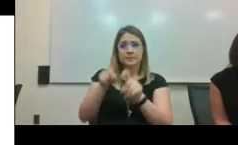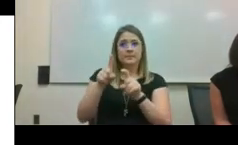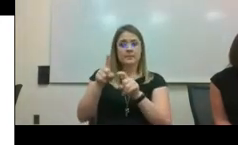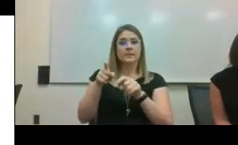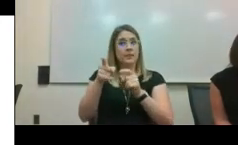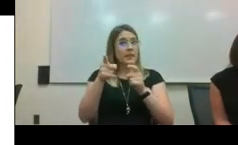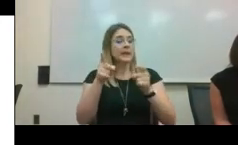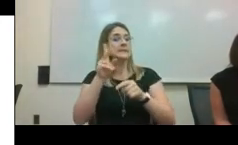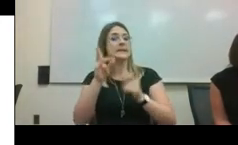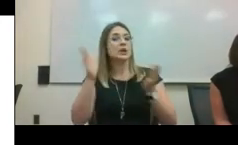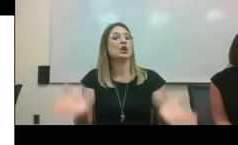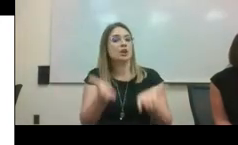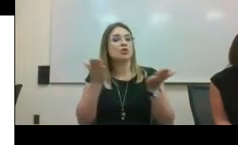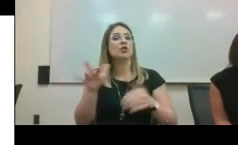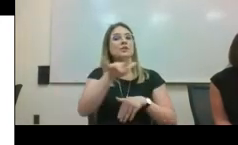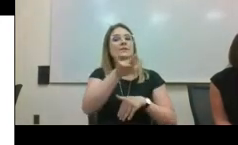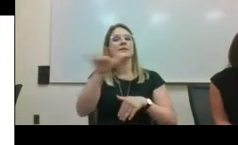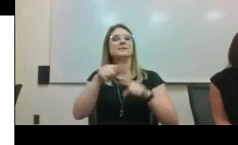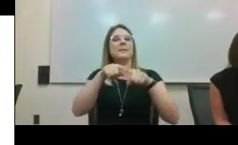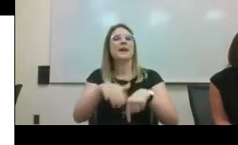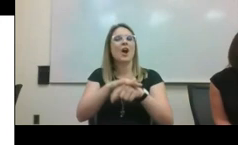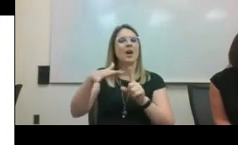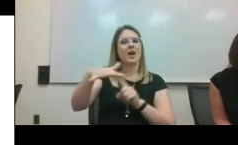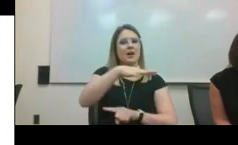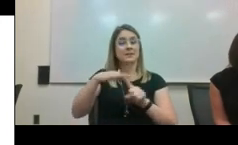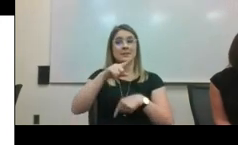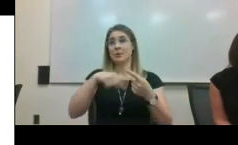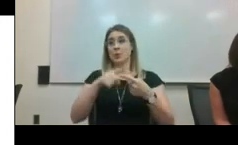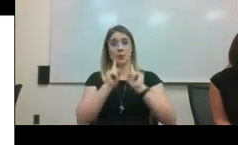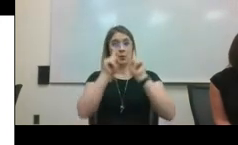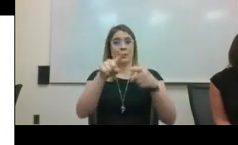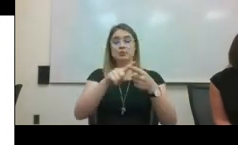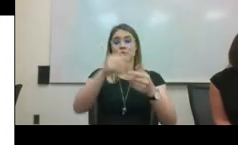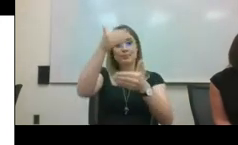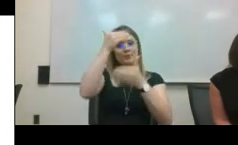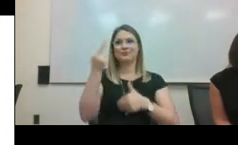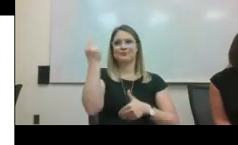they encouraged fingerspelling and certain contexts. And then when we went to Morocco, we realized that wasn't the case here.